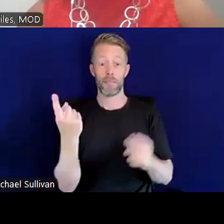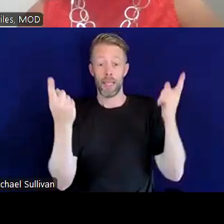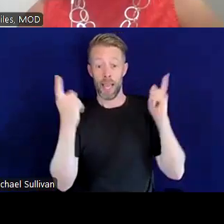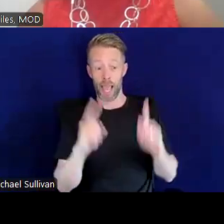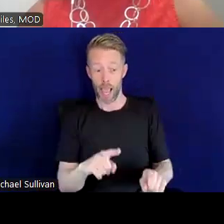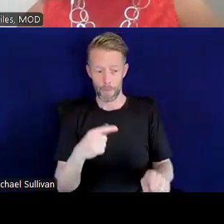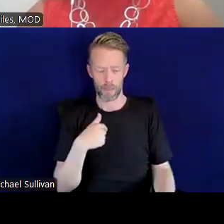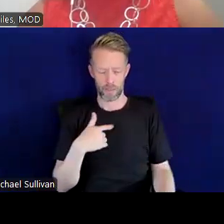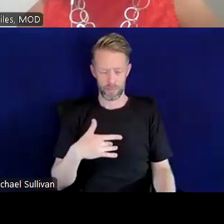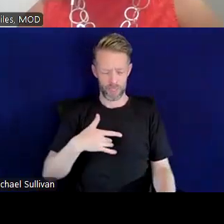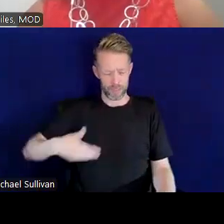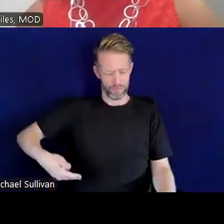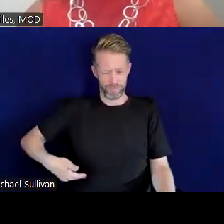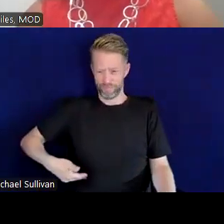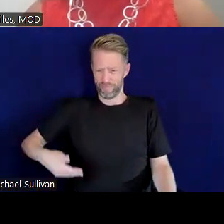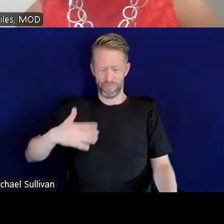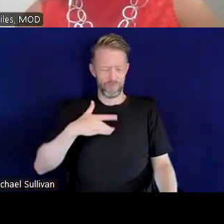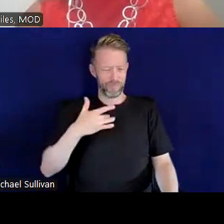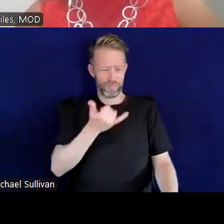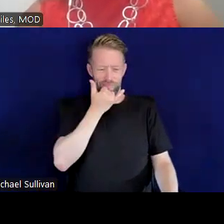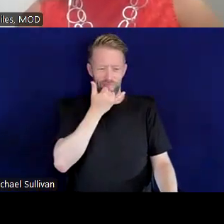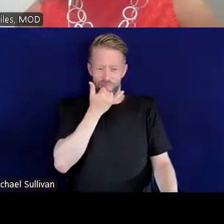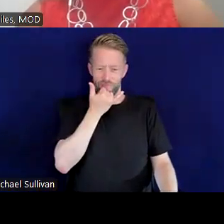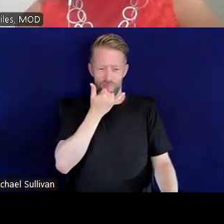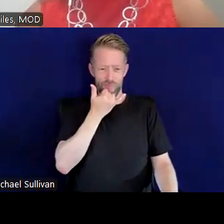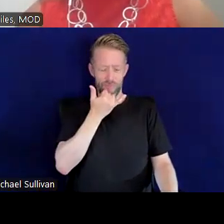like something happened that felt like it was wrong because of my disability, whether maybe